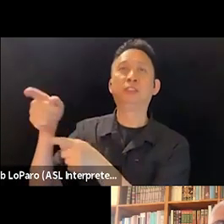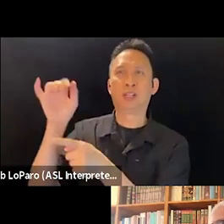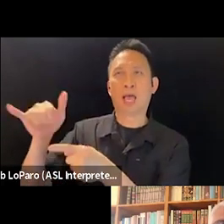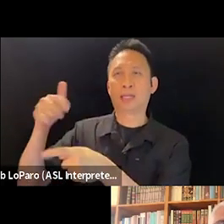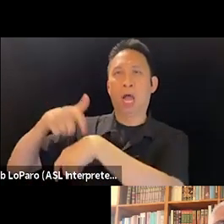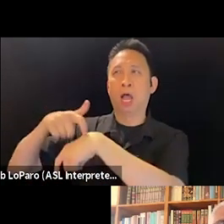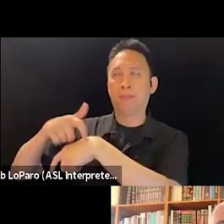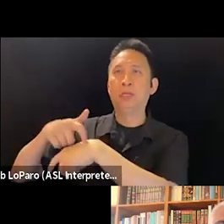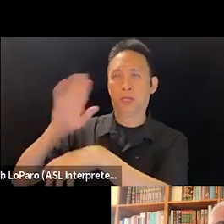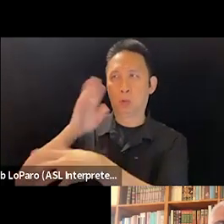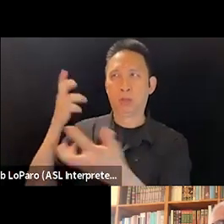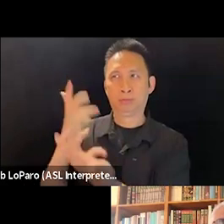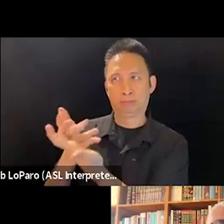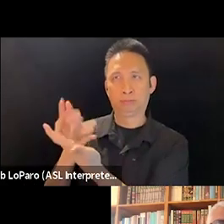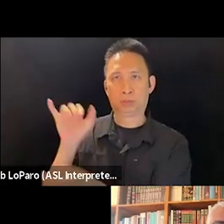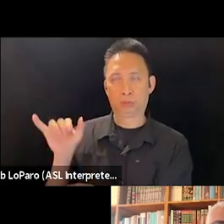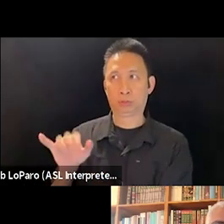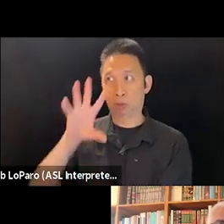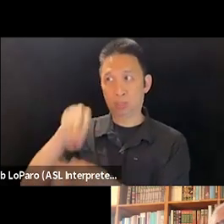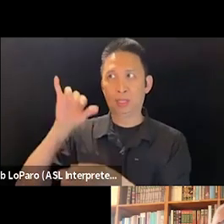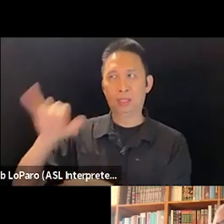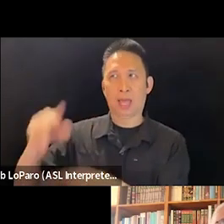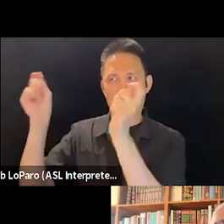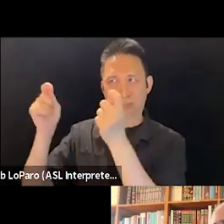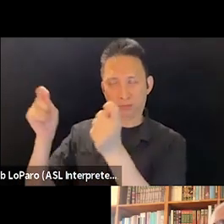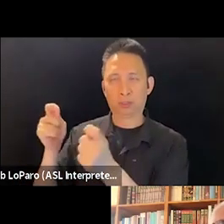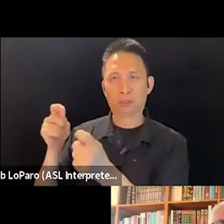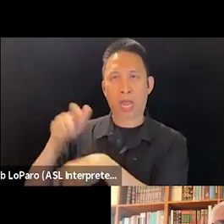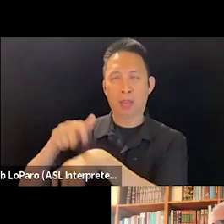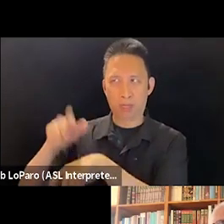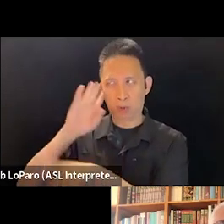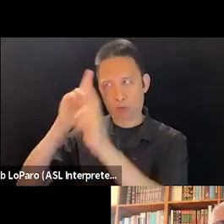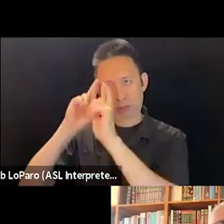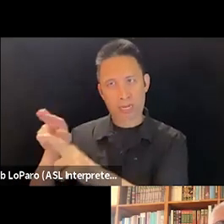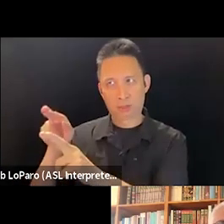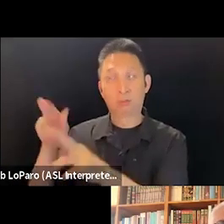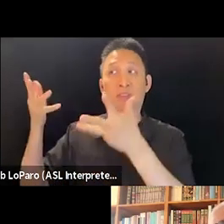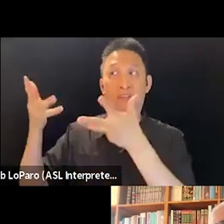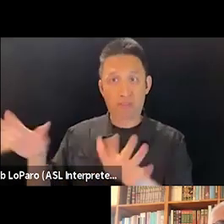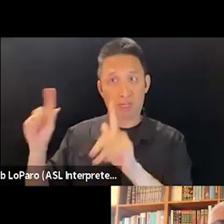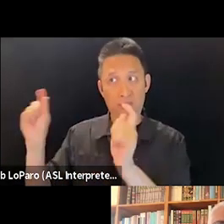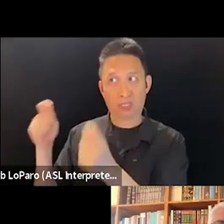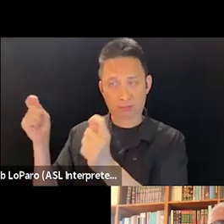So everyone within that window will not be respected. And then after that we see exactly who broadcast